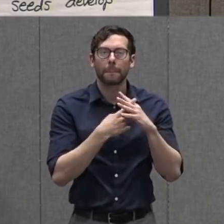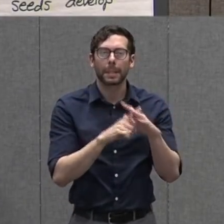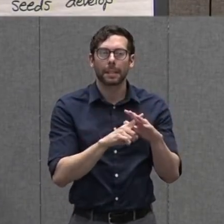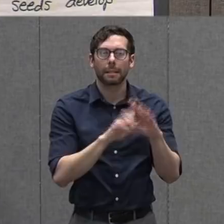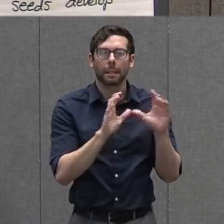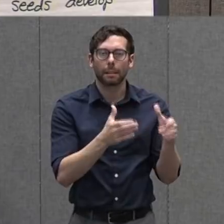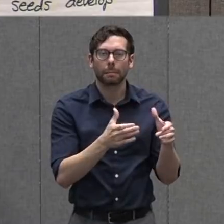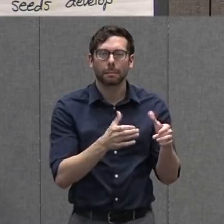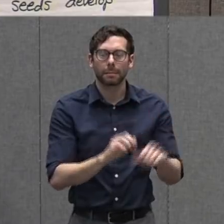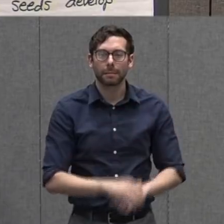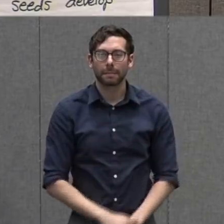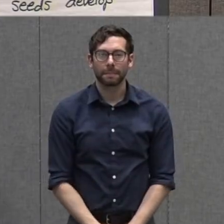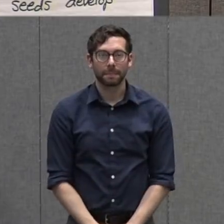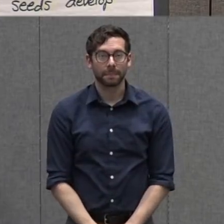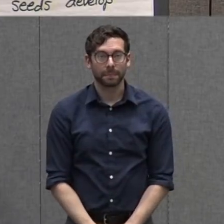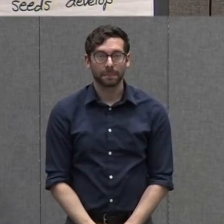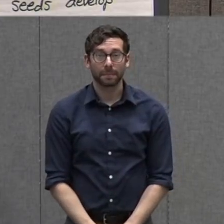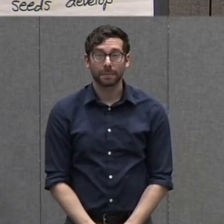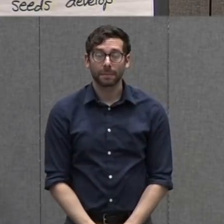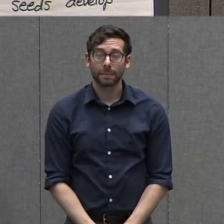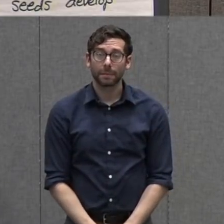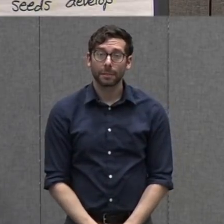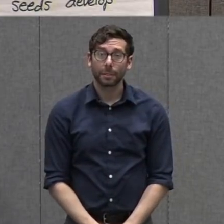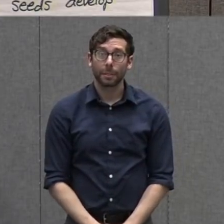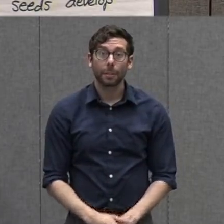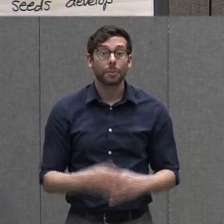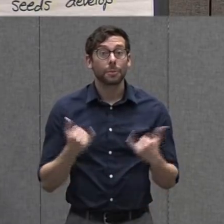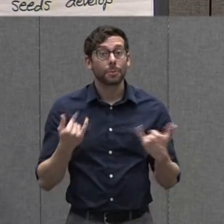So today, friends, we've learned a lot of word parts,